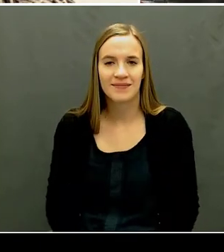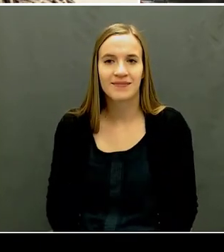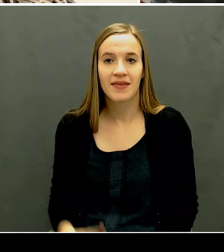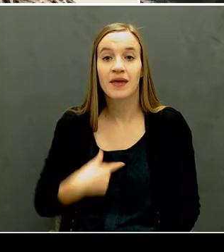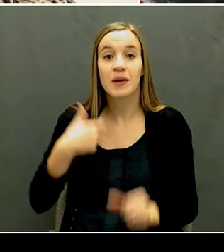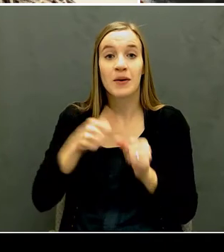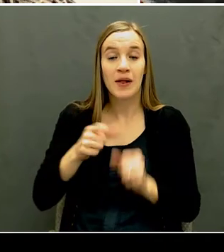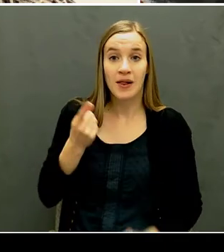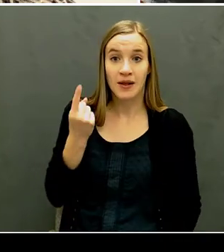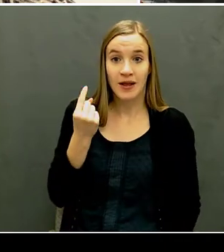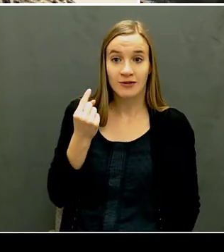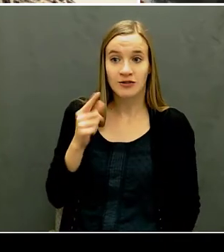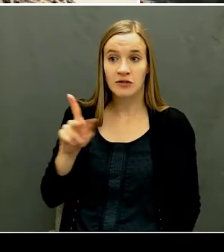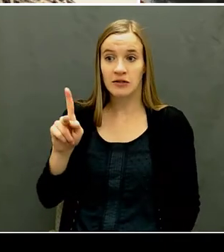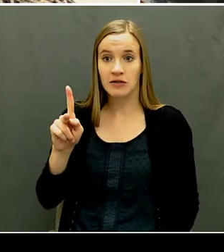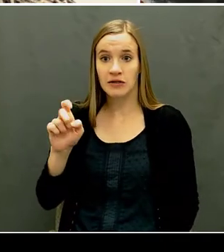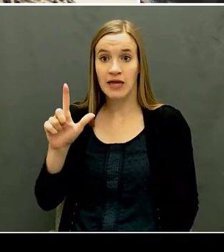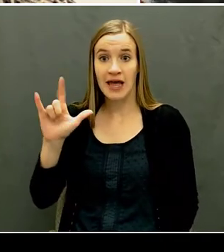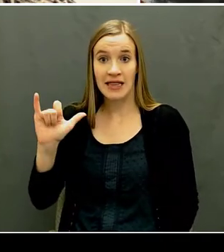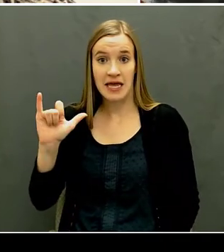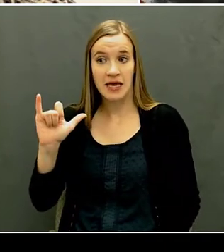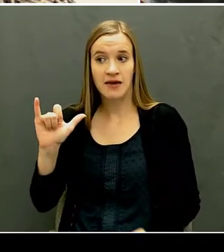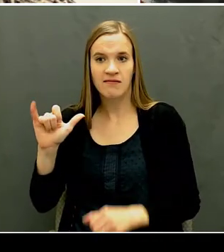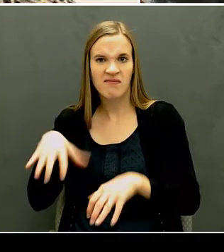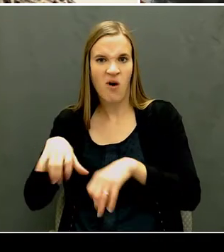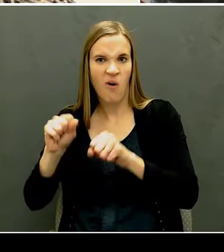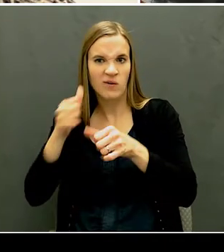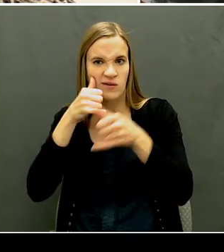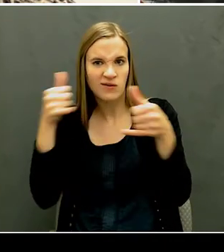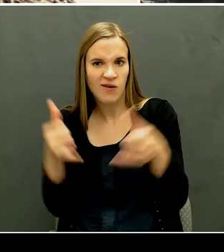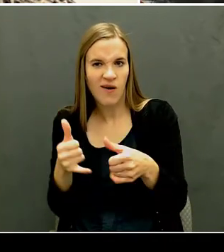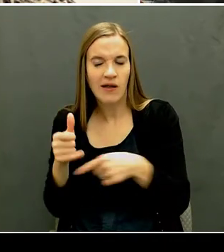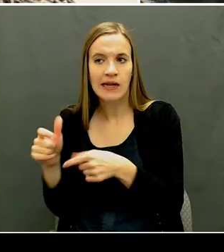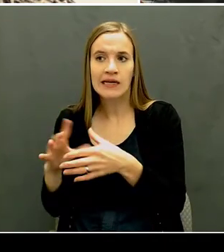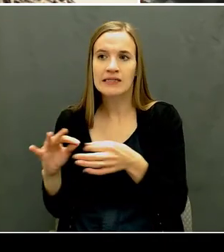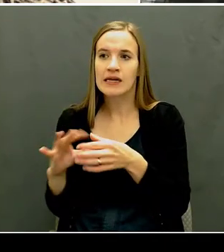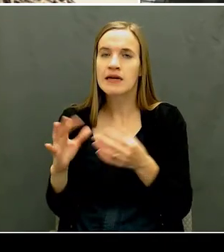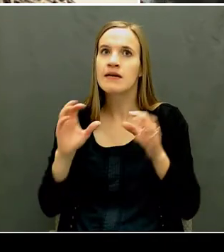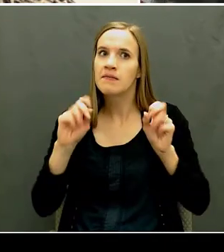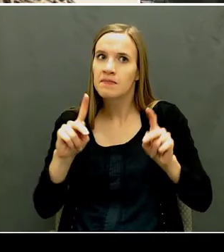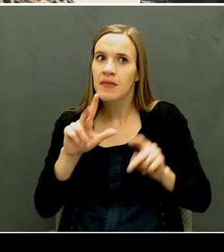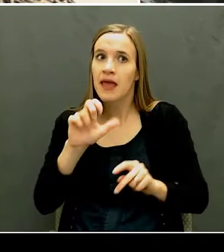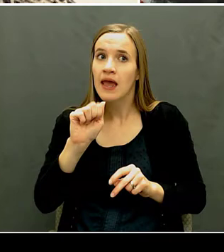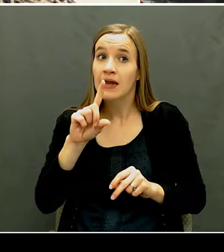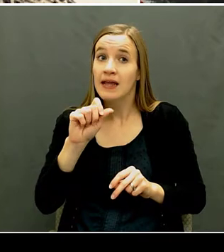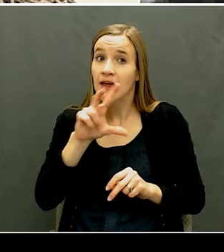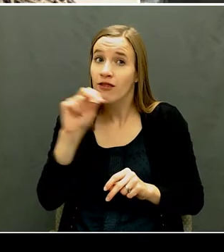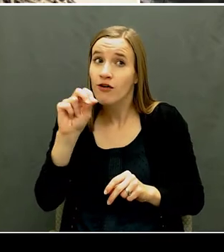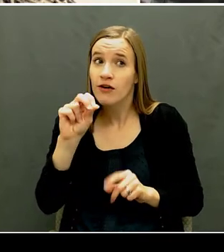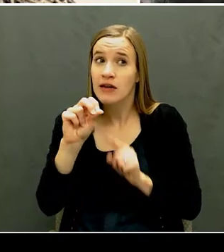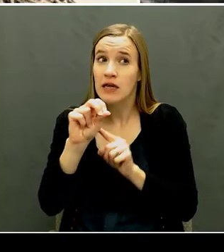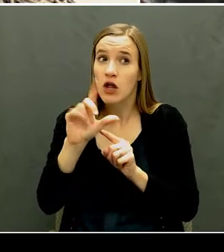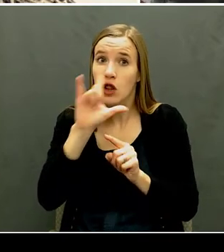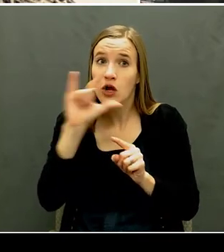holding was okay, maybe it's not a torch. And maybe it's not a bus. Maybe it's a communications